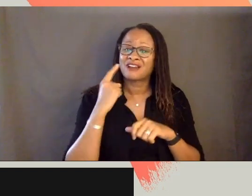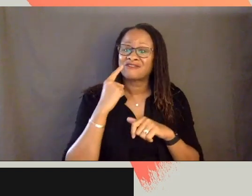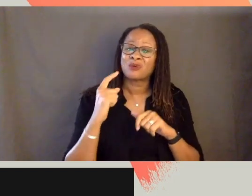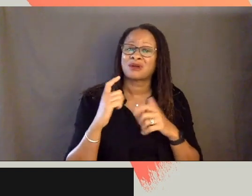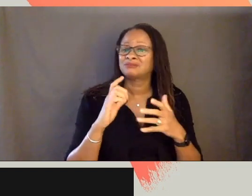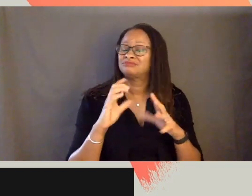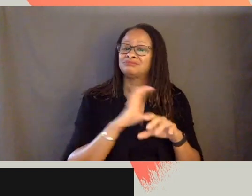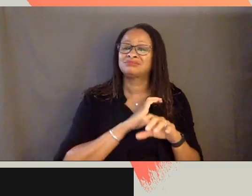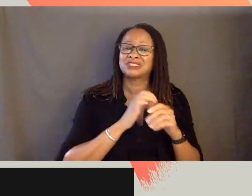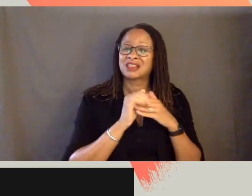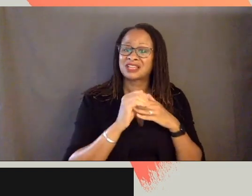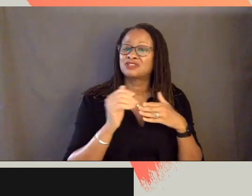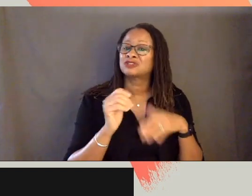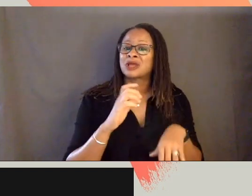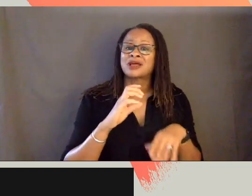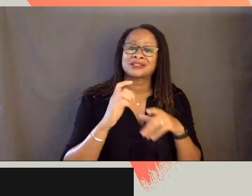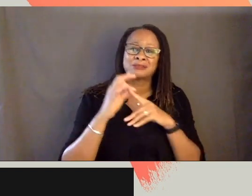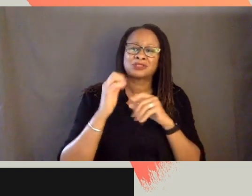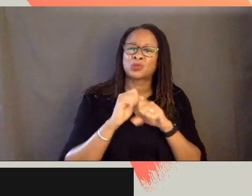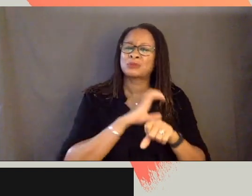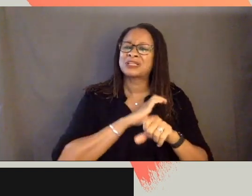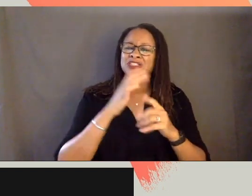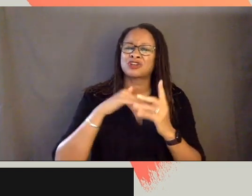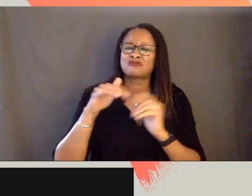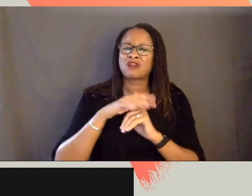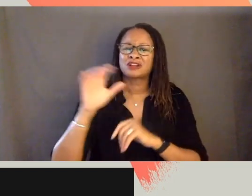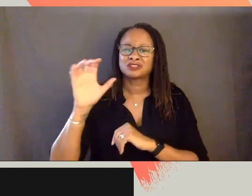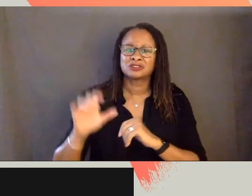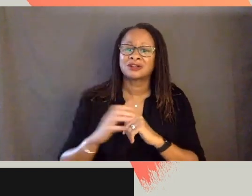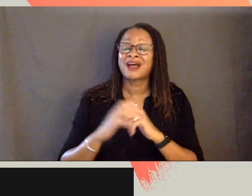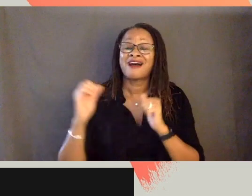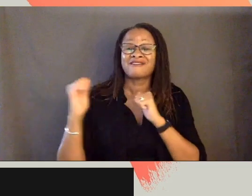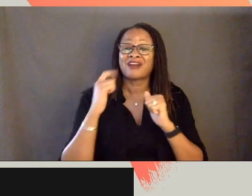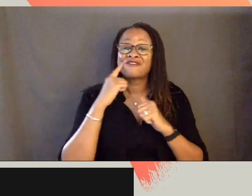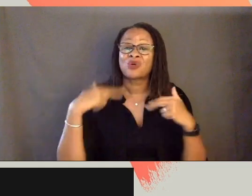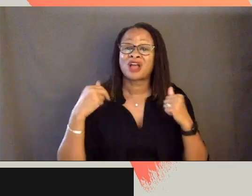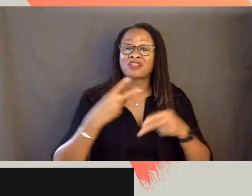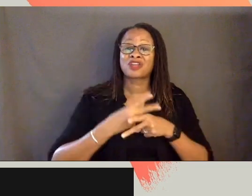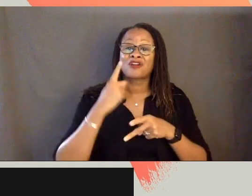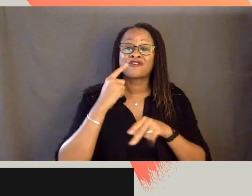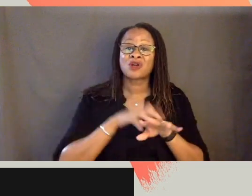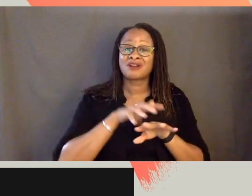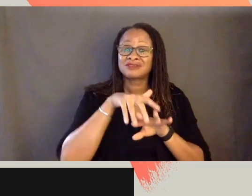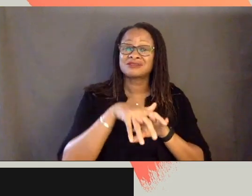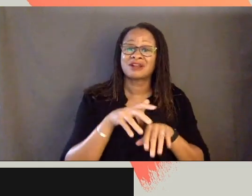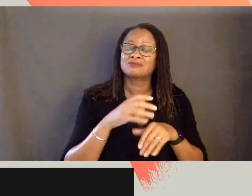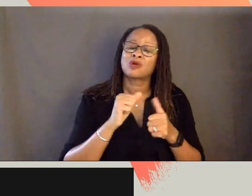of the fight for healthcare access for undocumented people and of women running for office